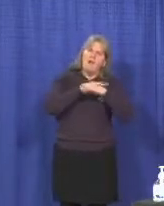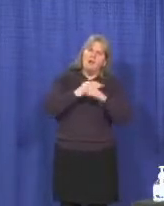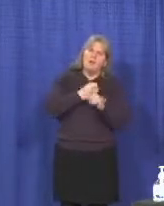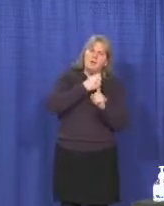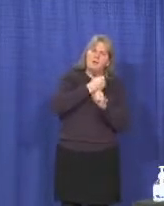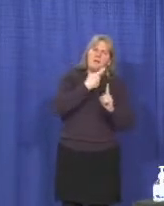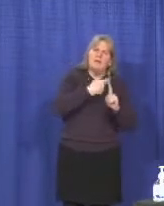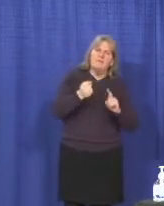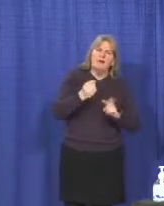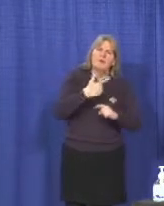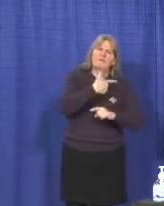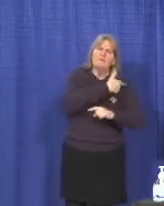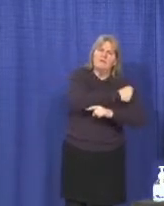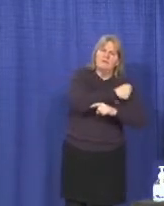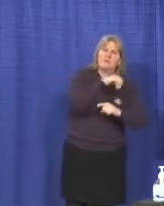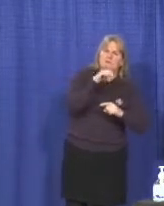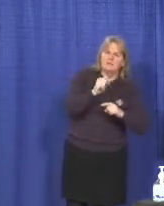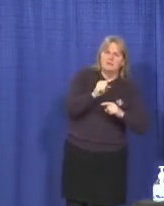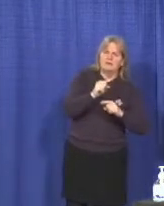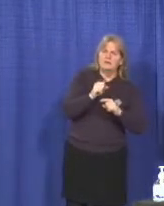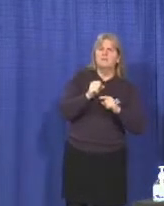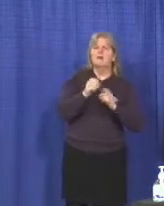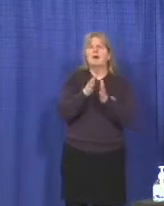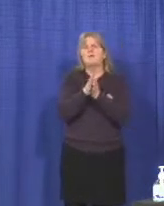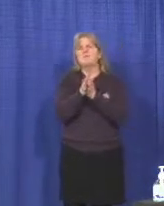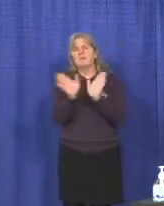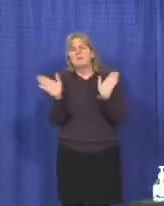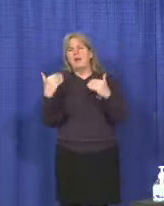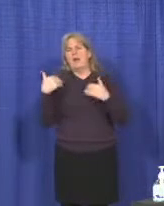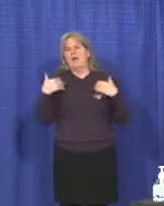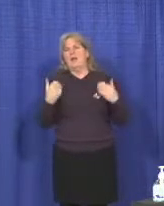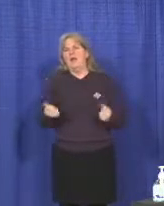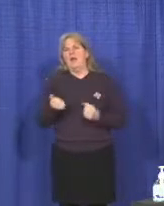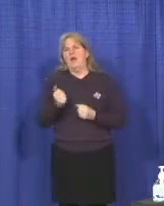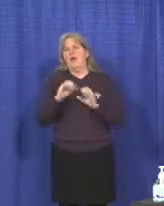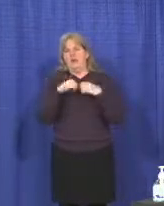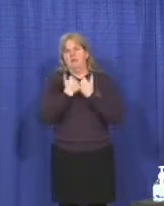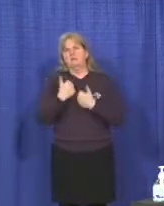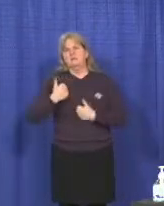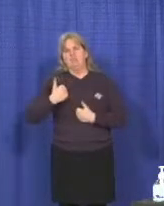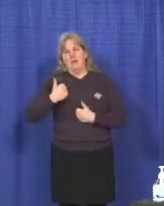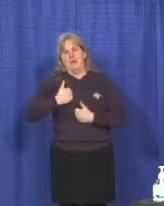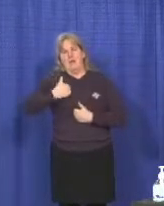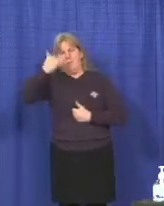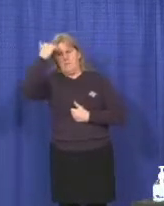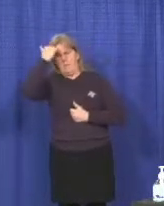all been reported to the Public Health Agency of Canada.